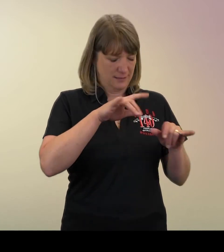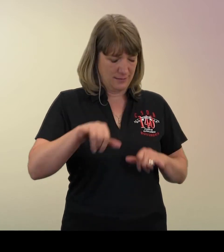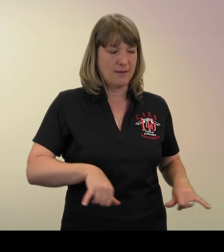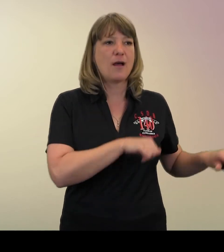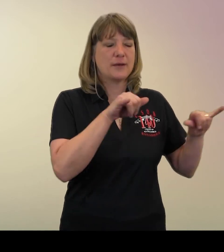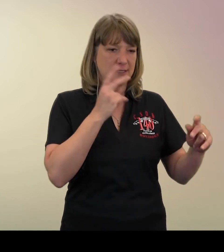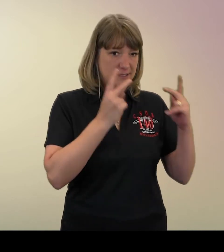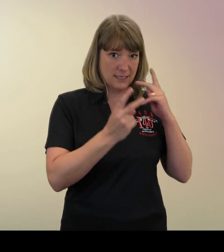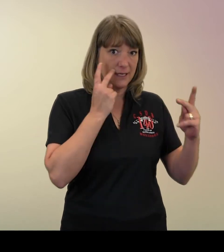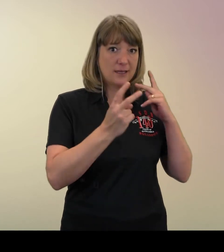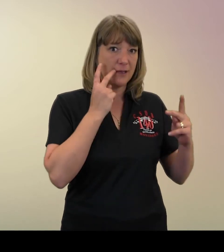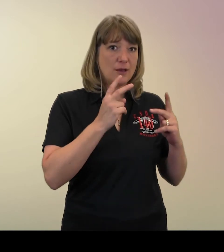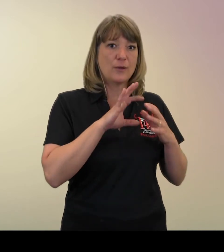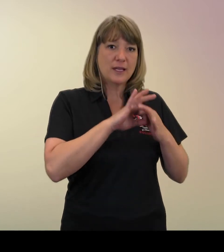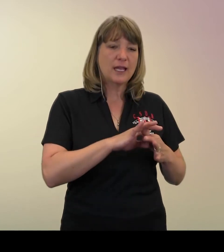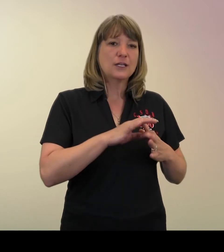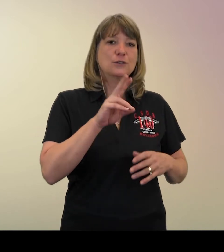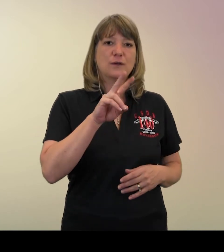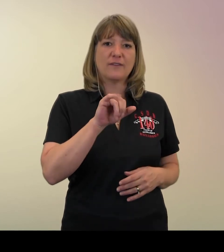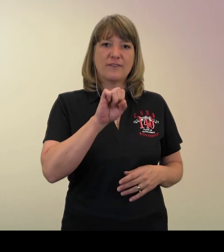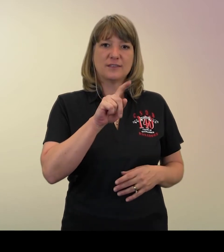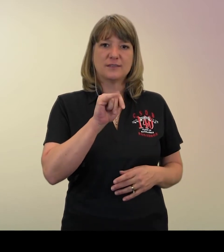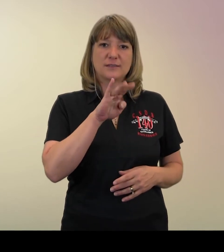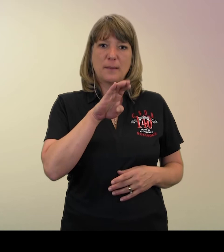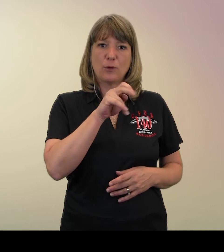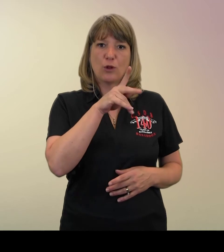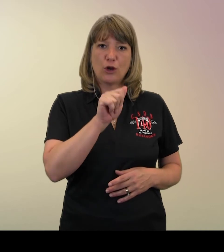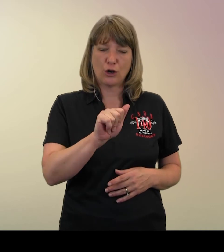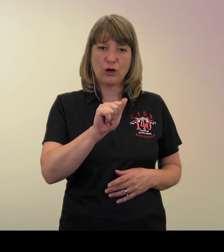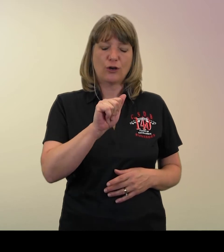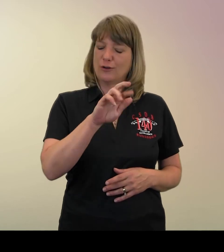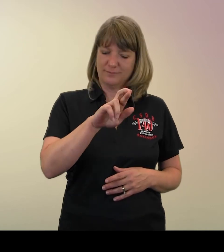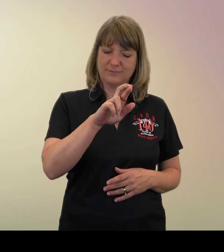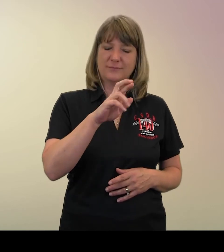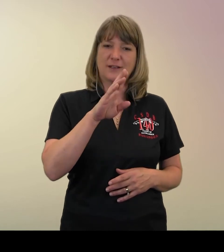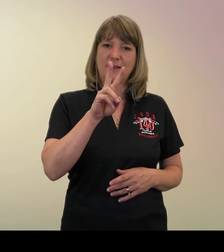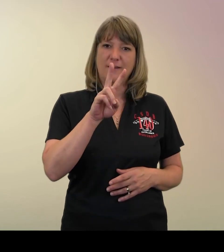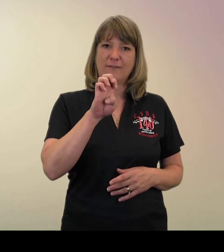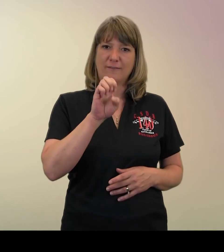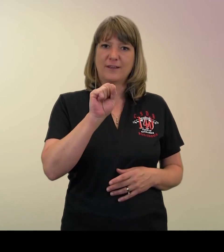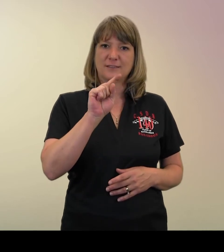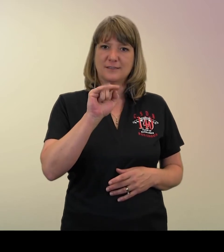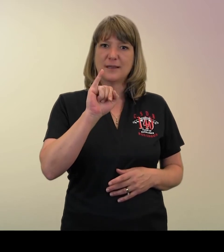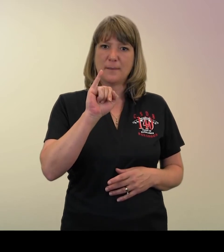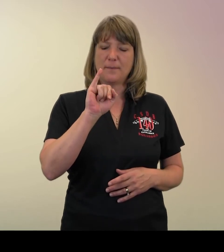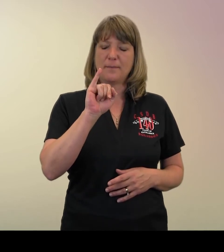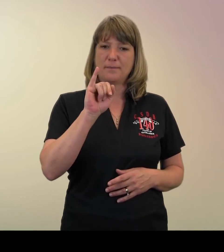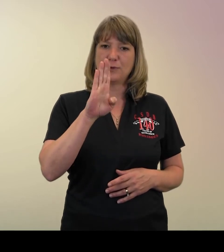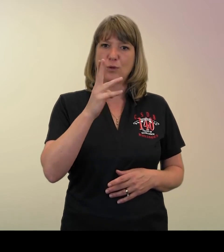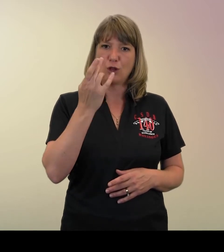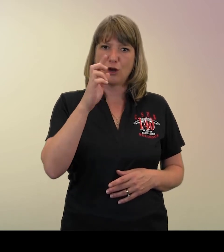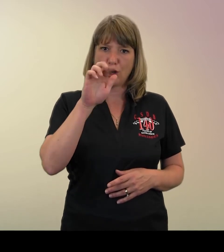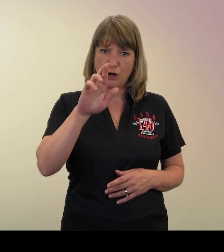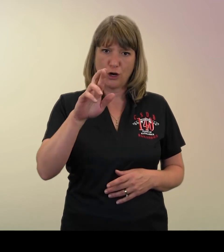who are deaf and hard of hearing, such as differences with vestibular processing. Those are related to balance